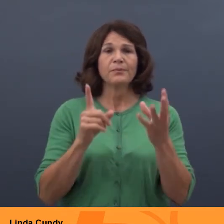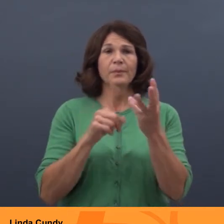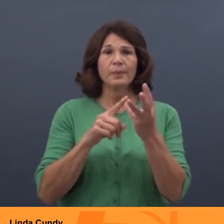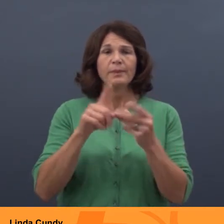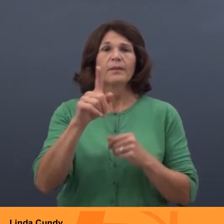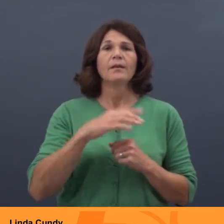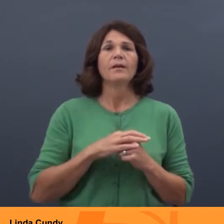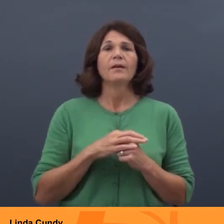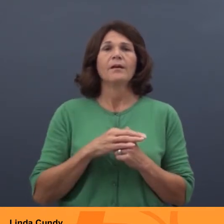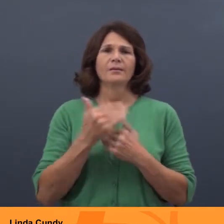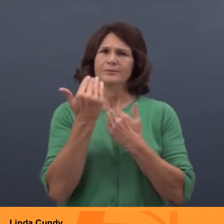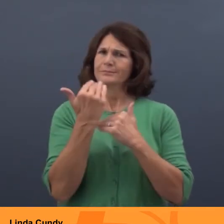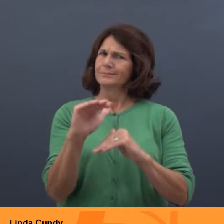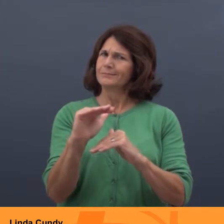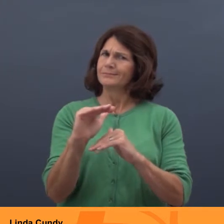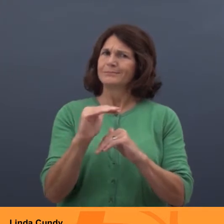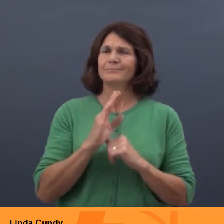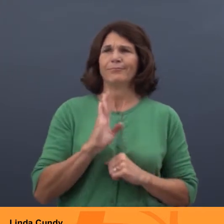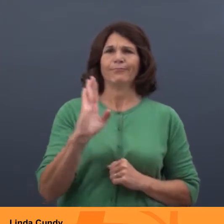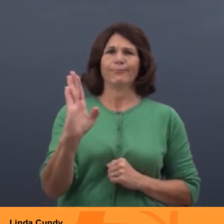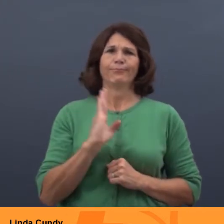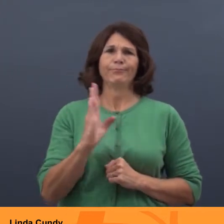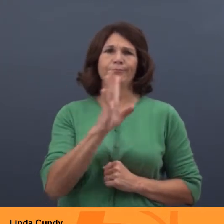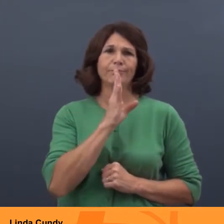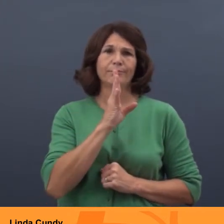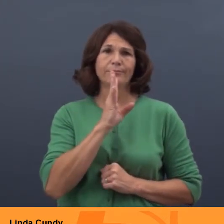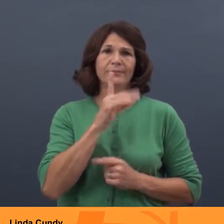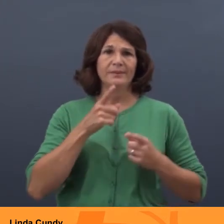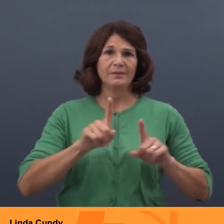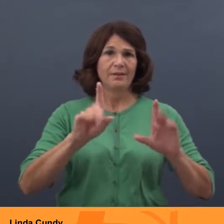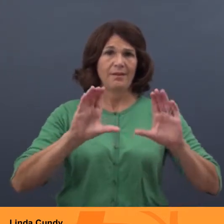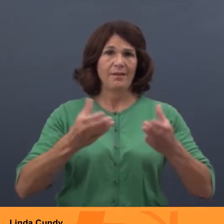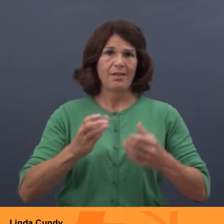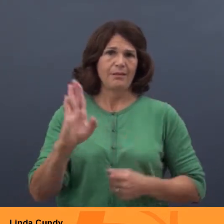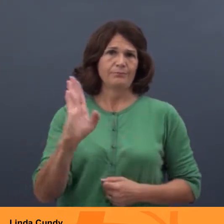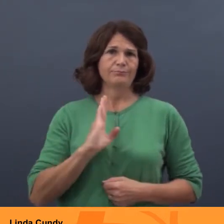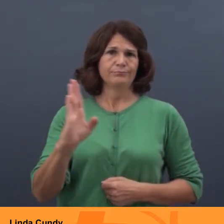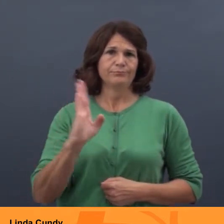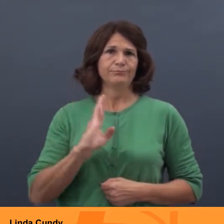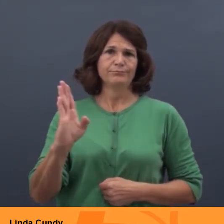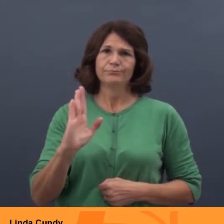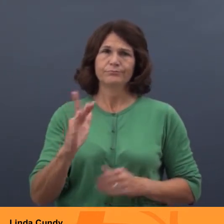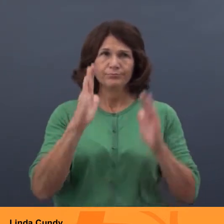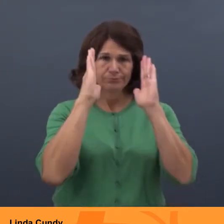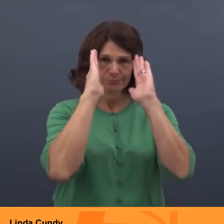they will also know how to limit personal conversations with the interpreter during instruction time;